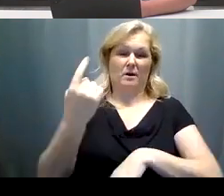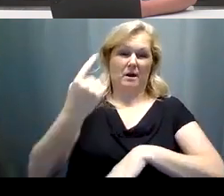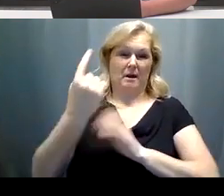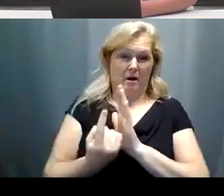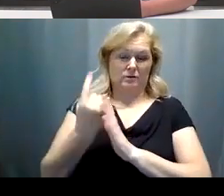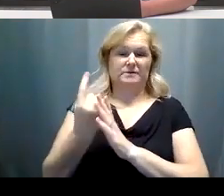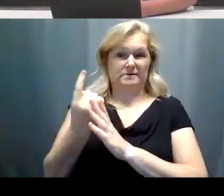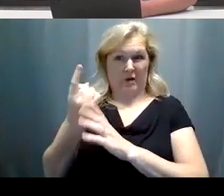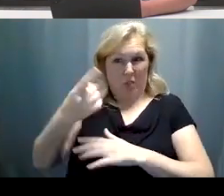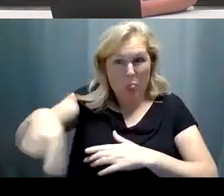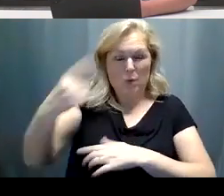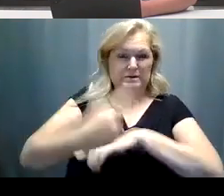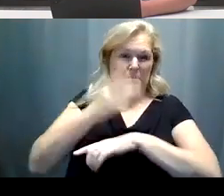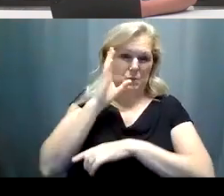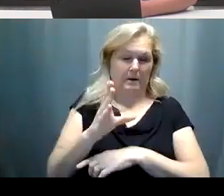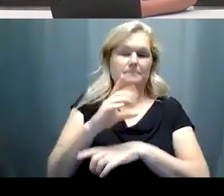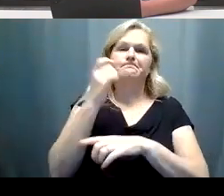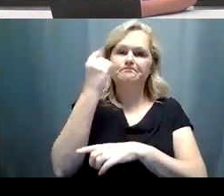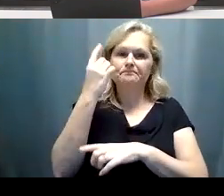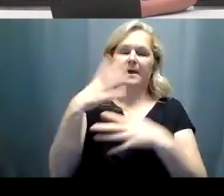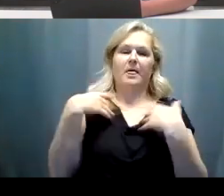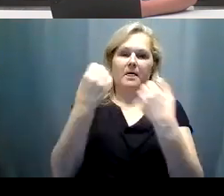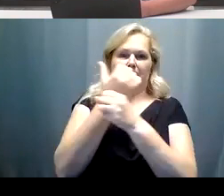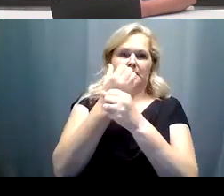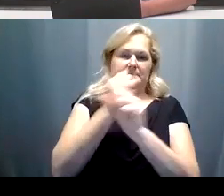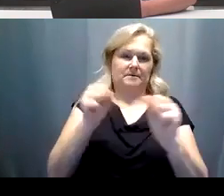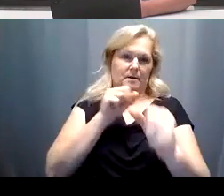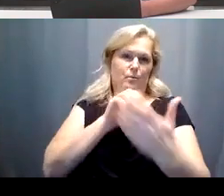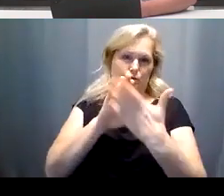Health and safety measures will be in place at all polling stations